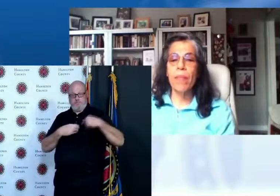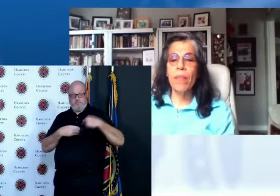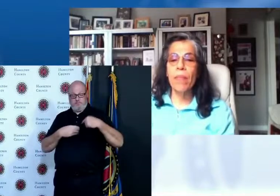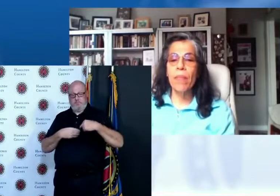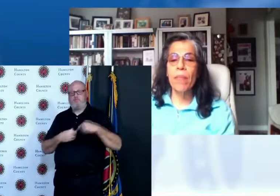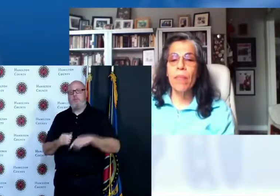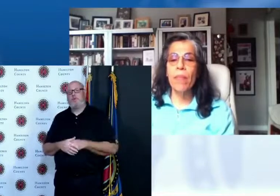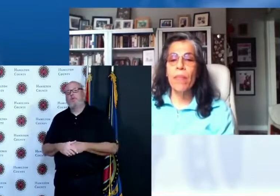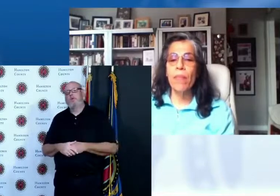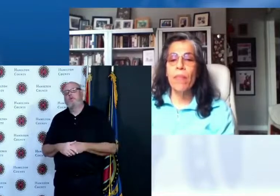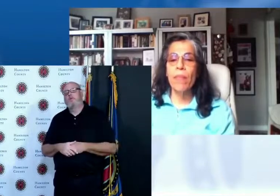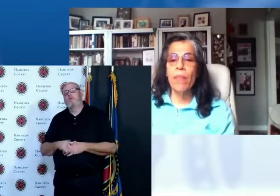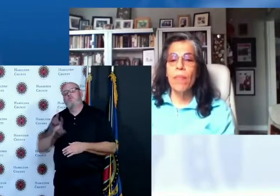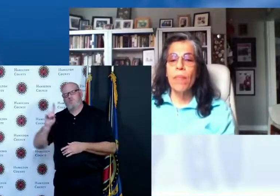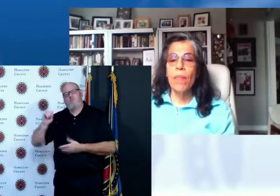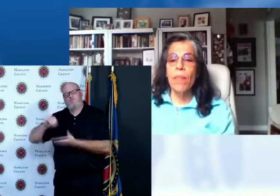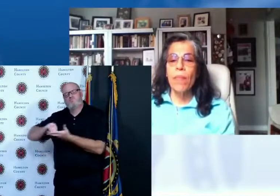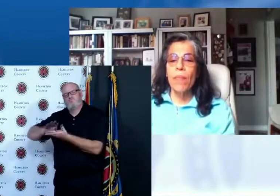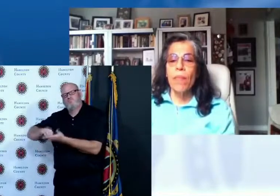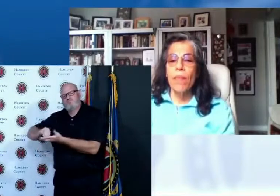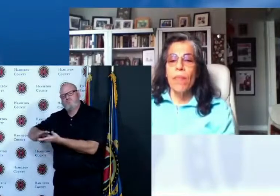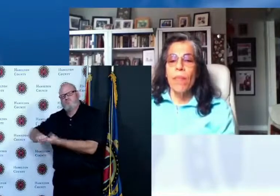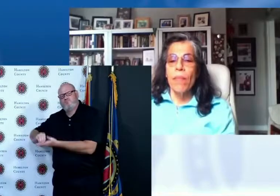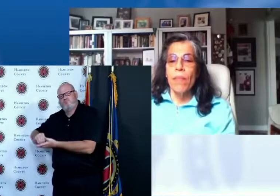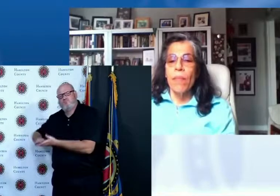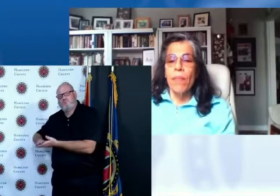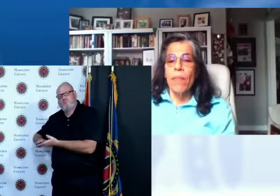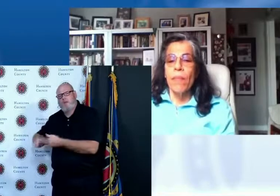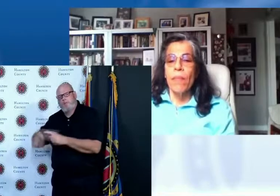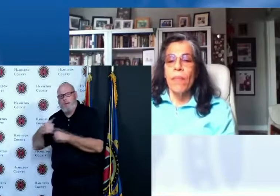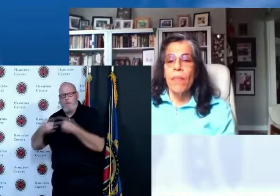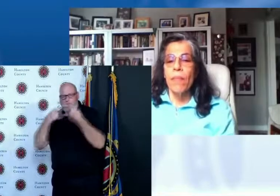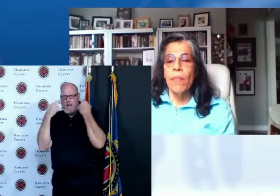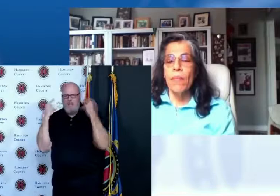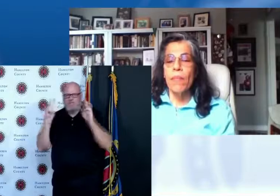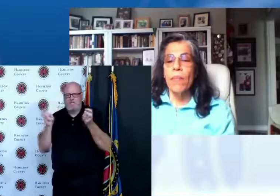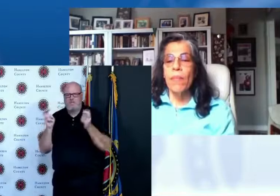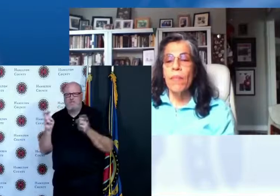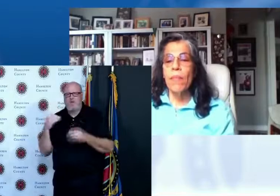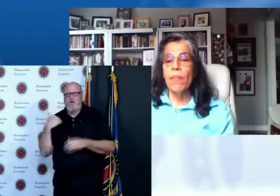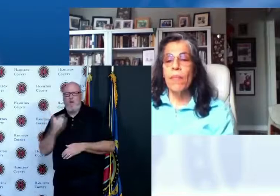a small piece of the total complaints our office are excuse me our office gets on a daily basis